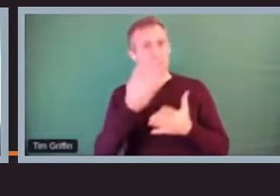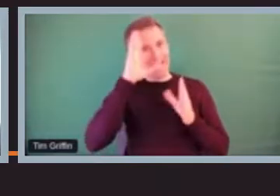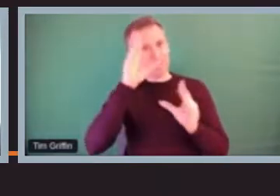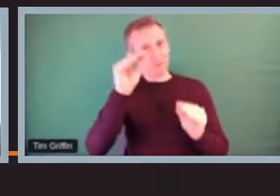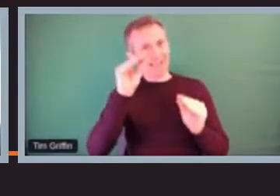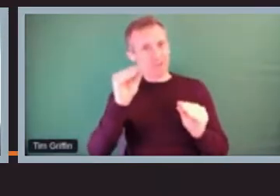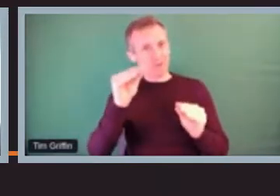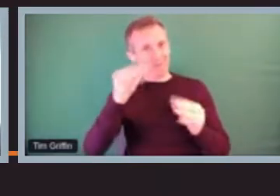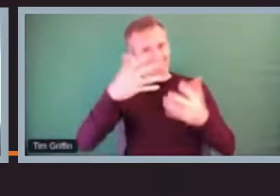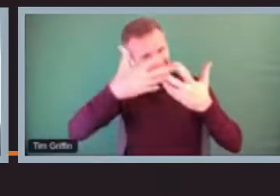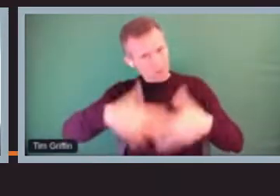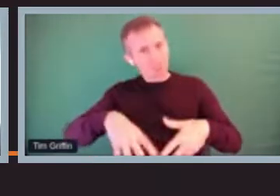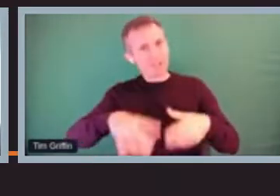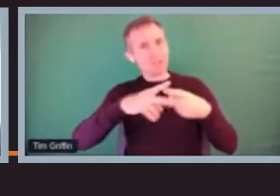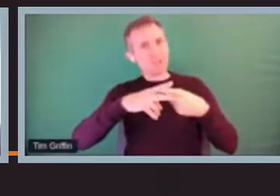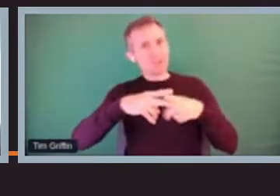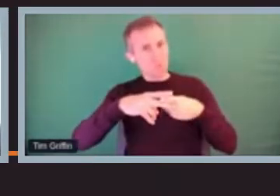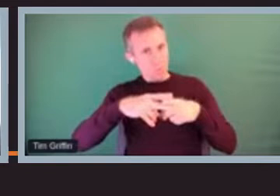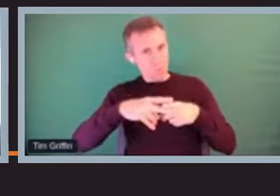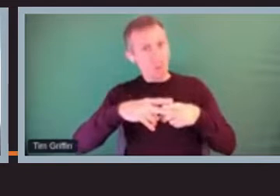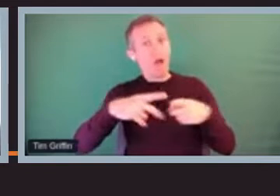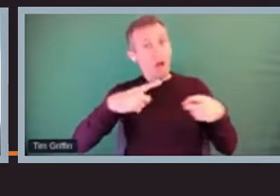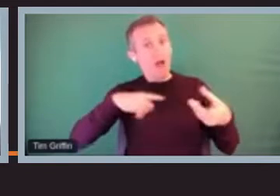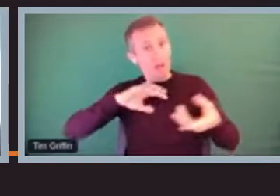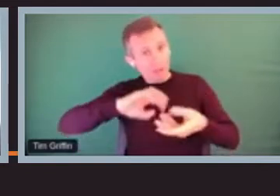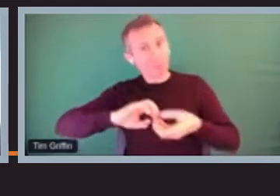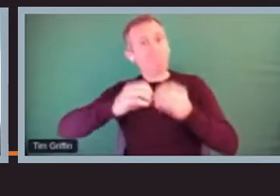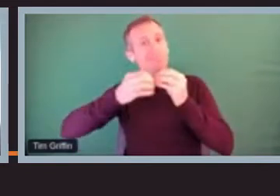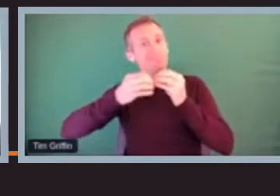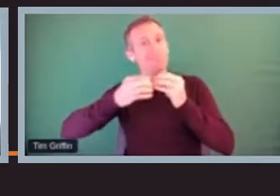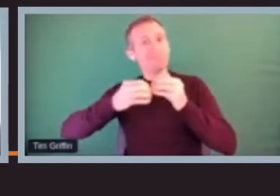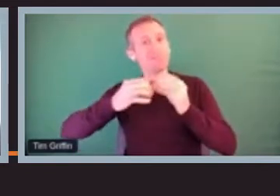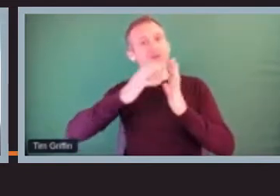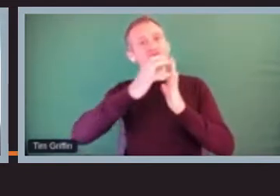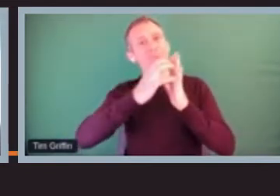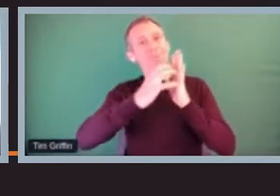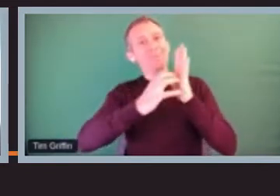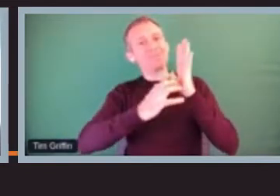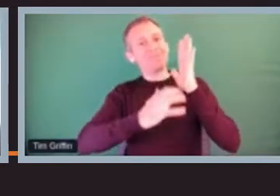Since I wrote a script to create the colour matrix, I can feed it with the colours of